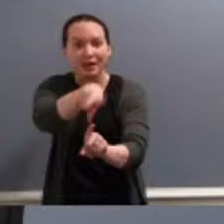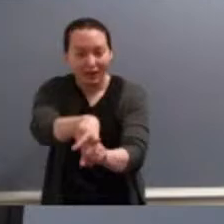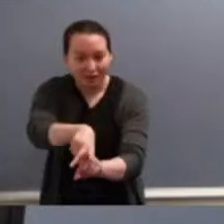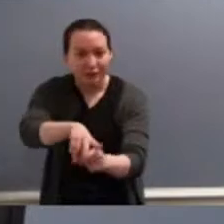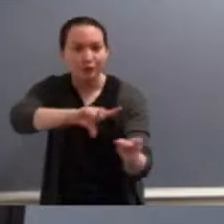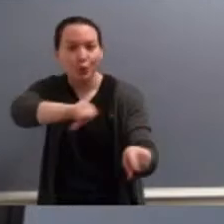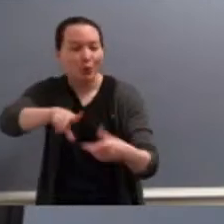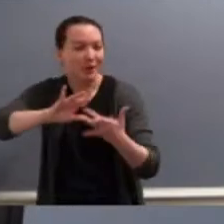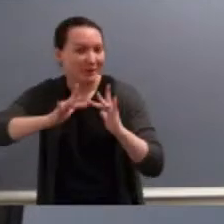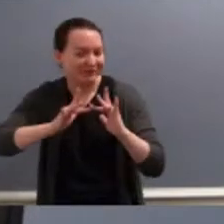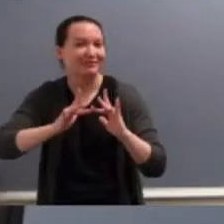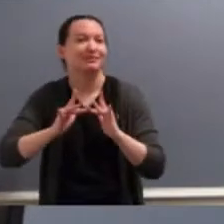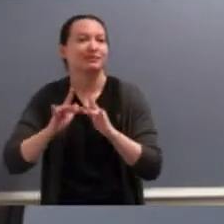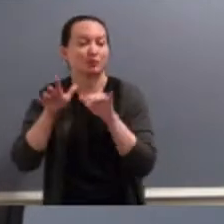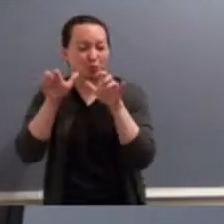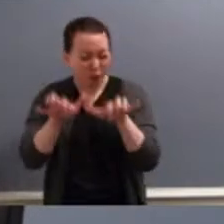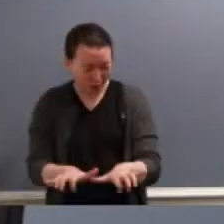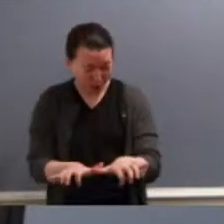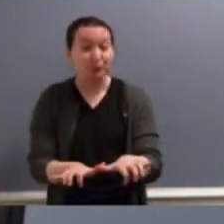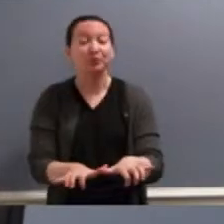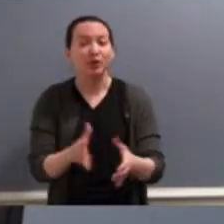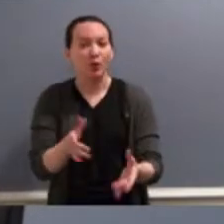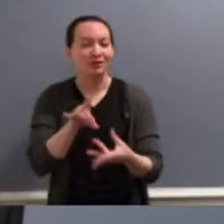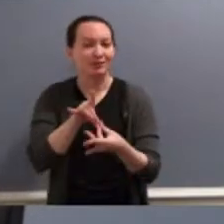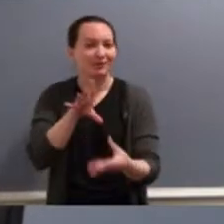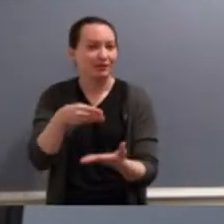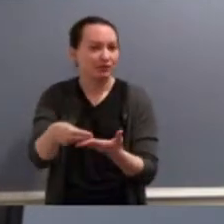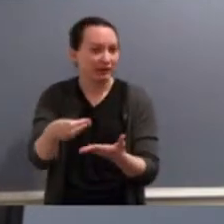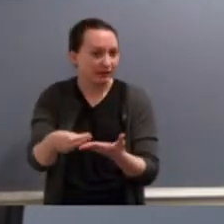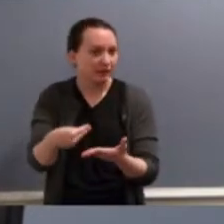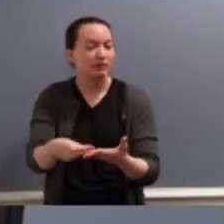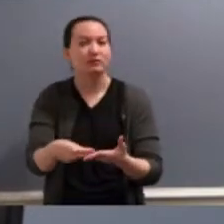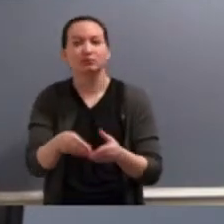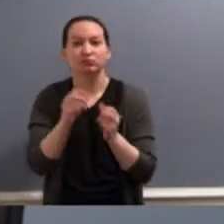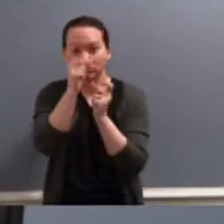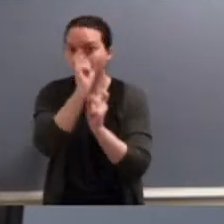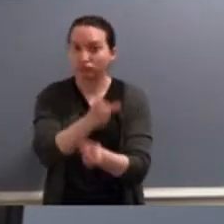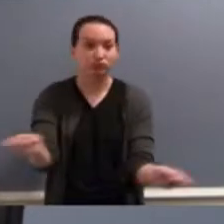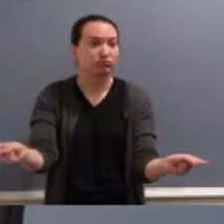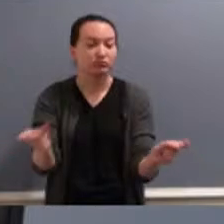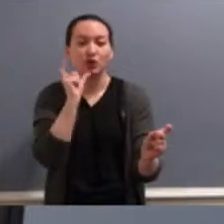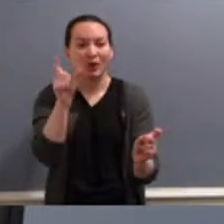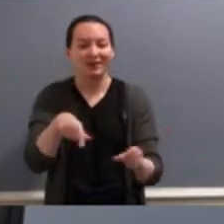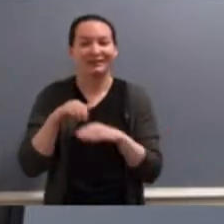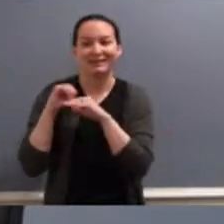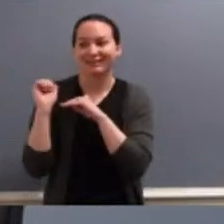our website because we want to release this money to you we don't want to have to send any monies